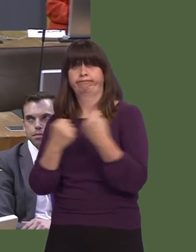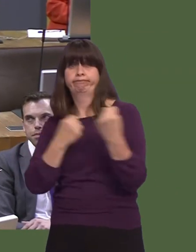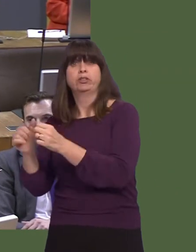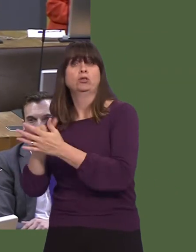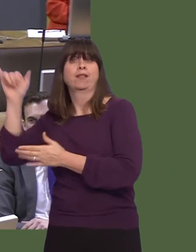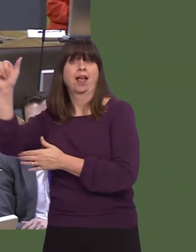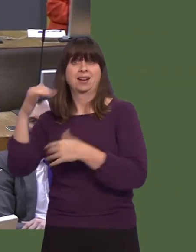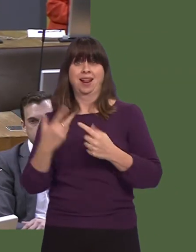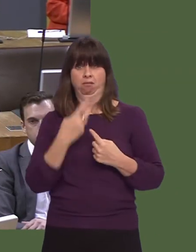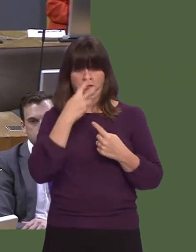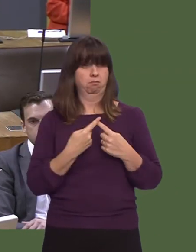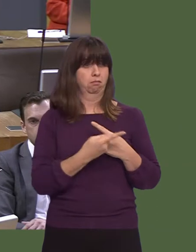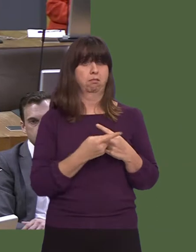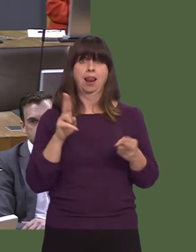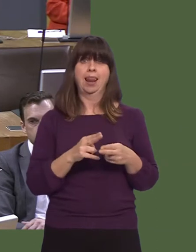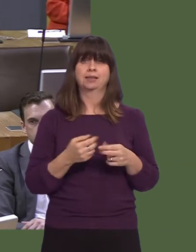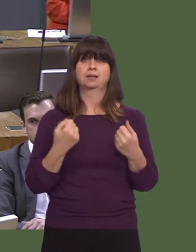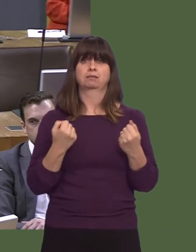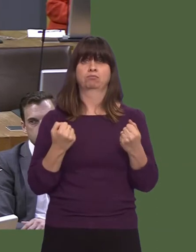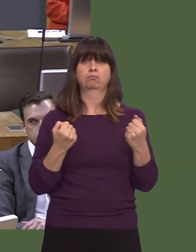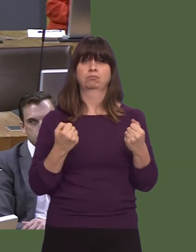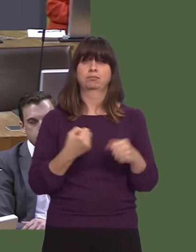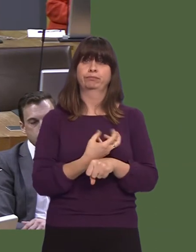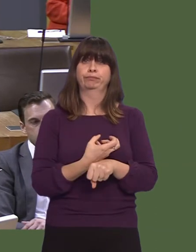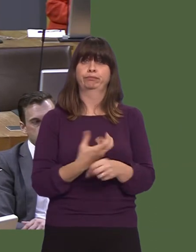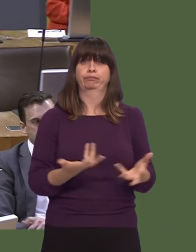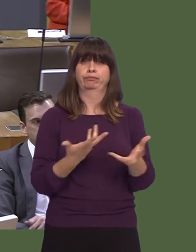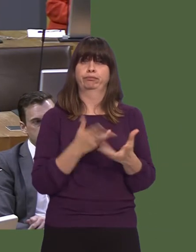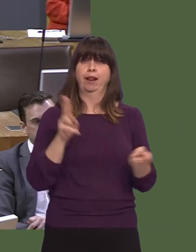shorter distance, their own carbon footprint is lower. So, it does make sense then to put